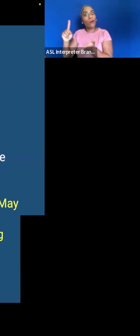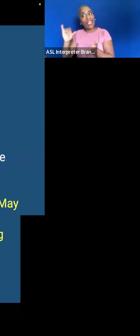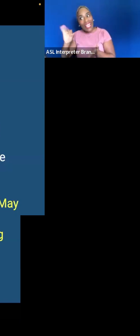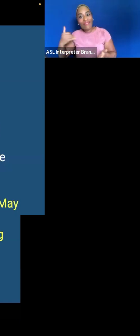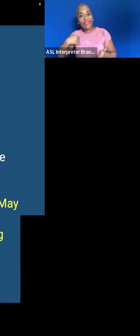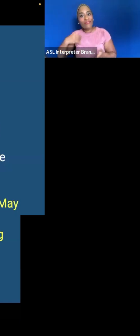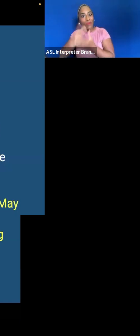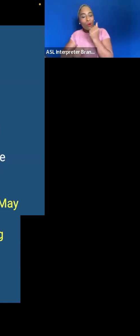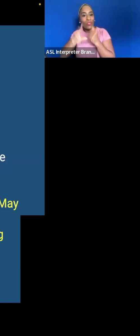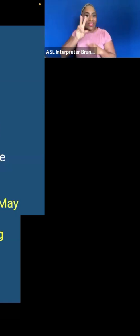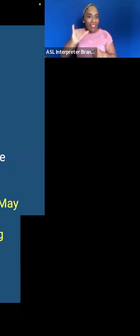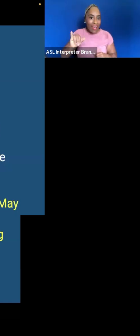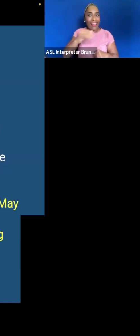All right, the next slide, please.